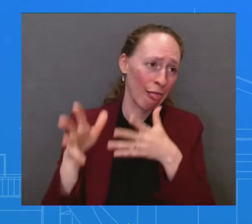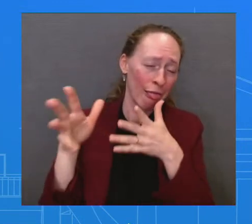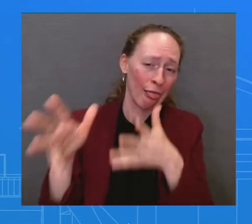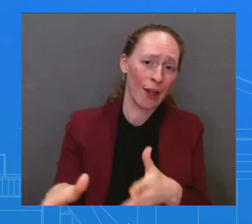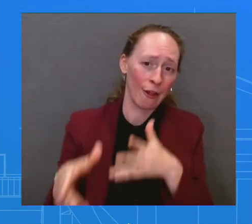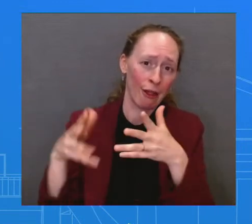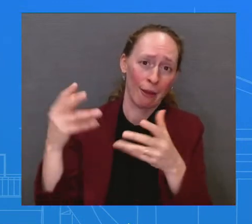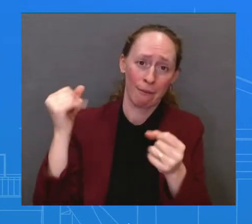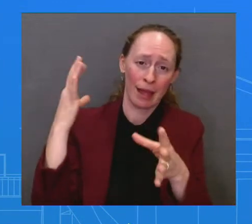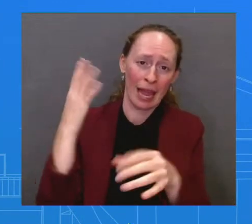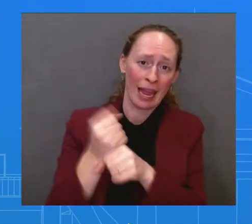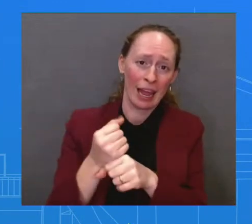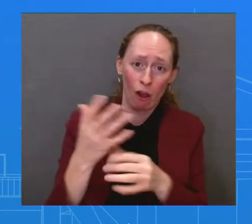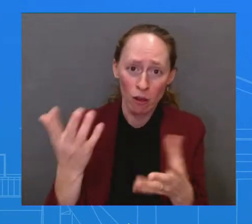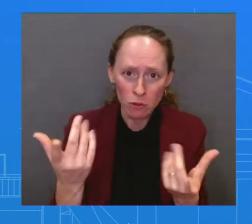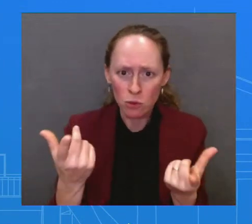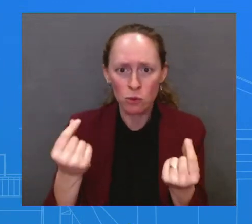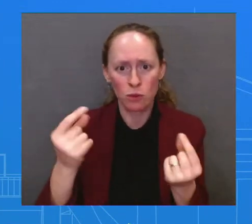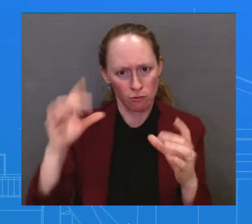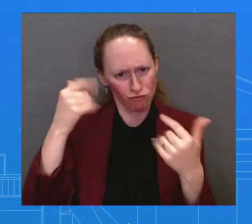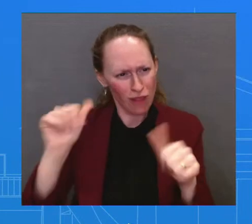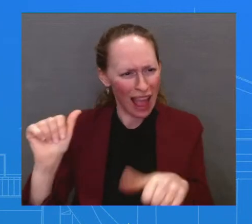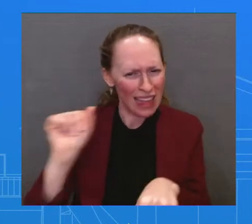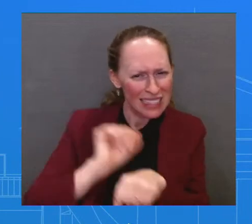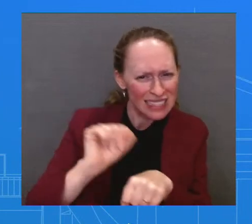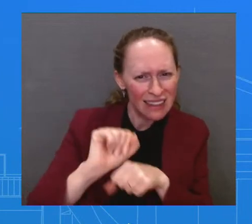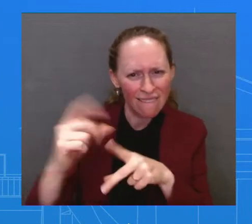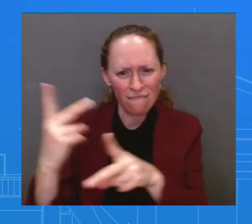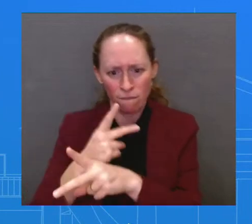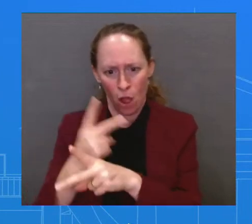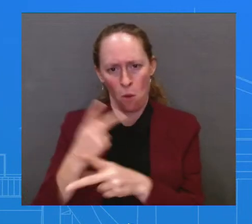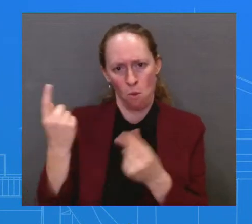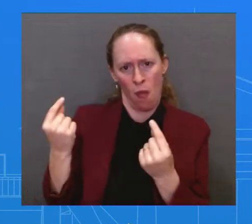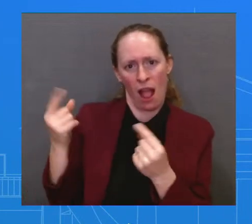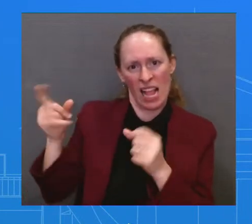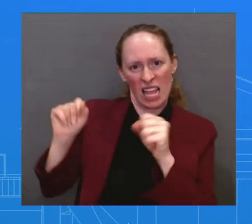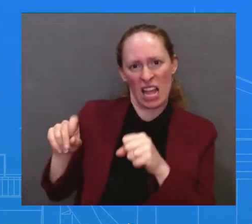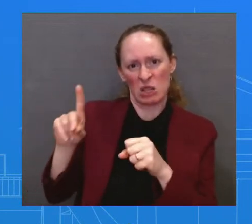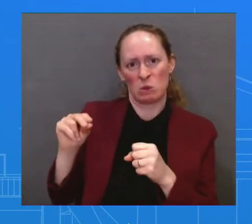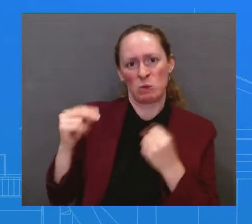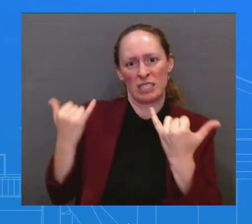in Congress to deal with this issue. And I just laid out what he has done over the past two years -- right? --